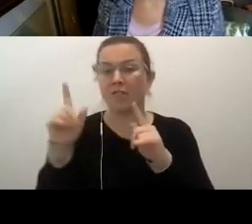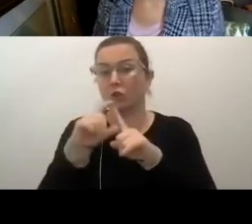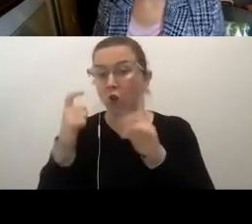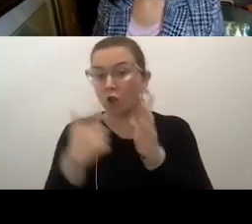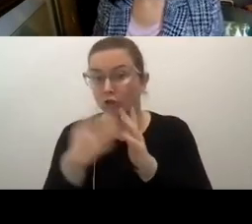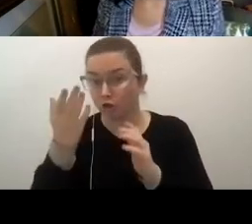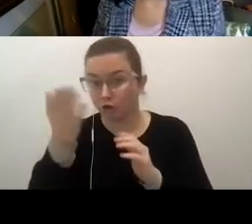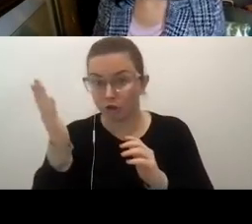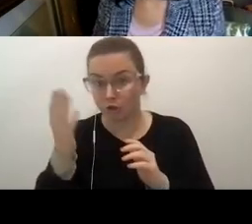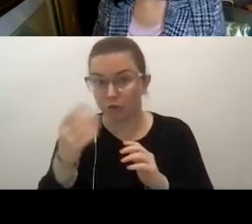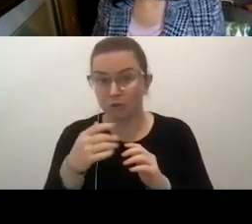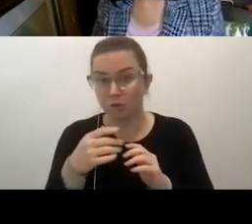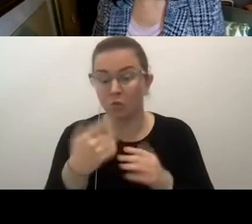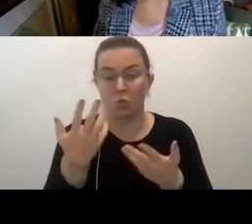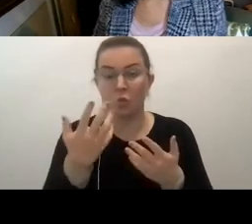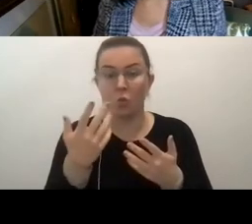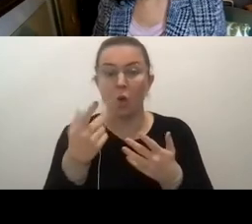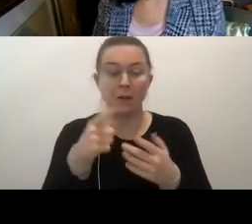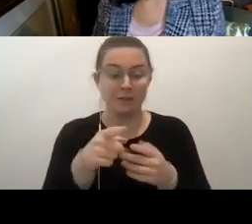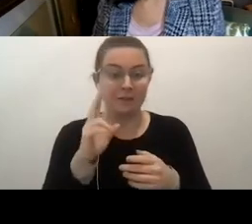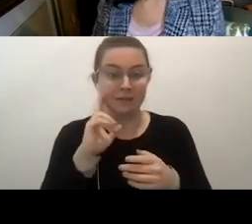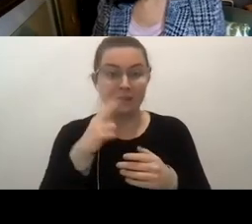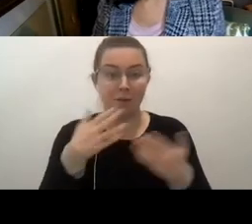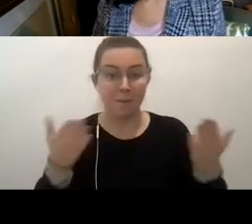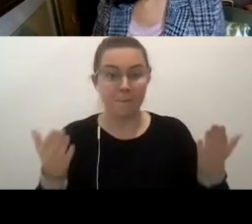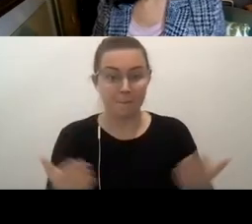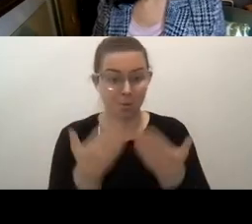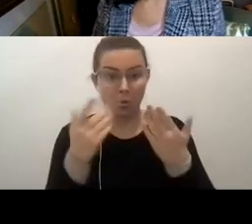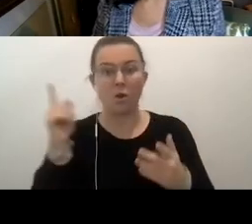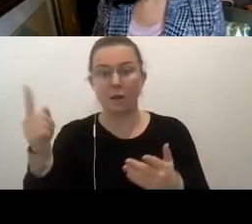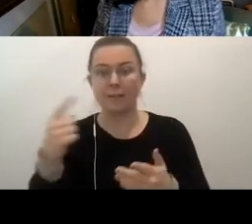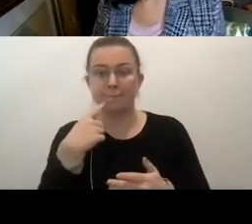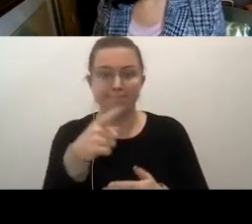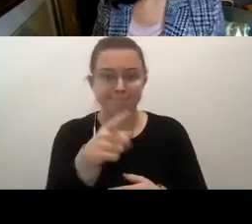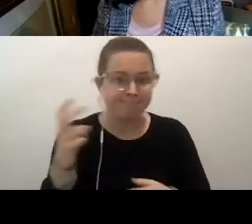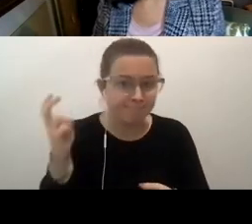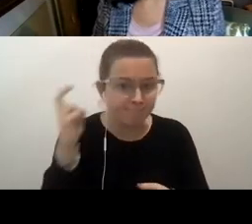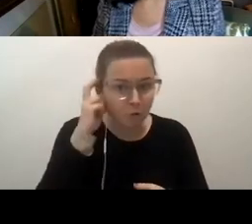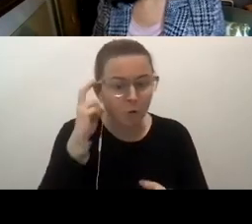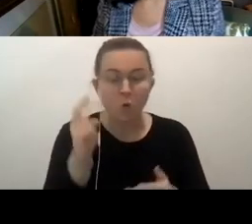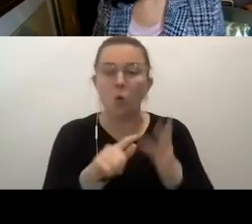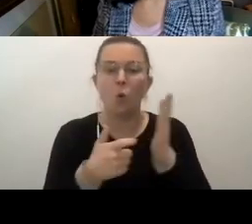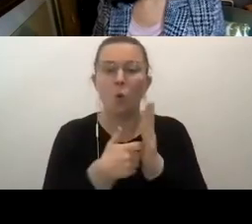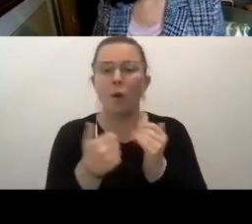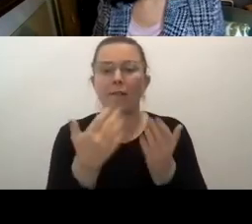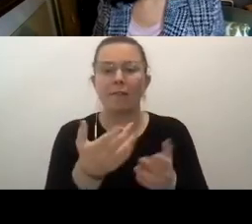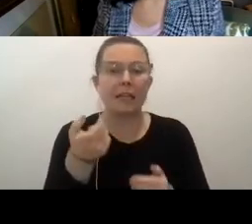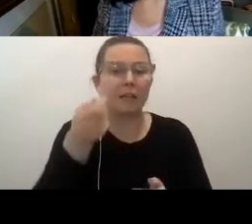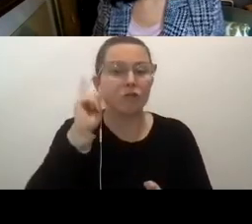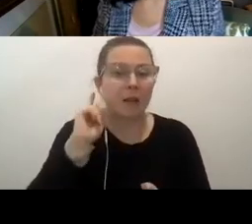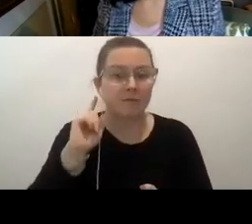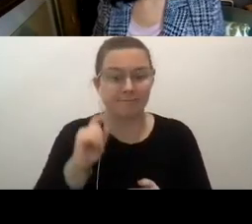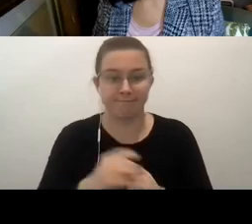are born deaf tell them to have a cochlear implant or a laser hearing aid. And that's the first thing